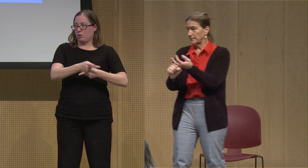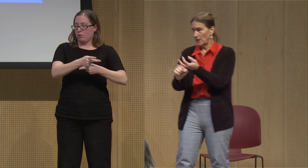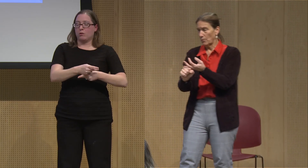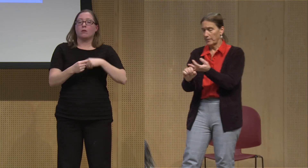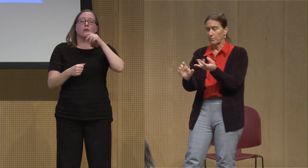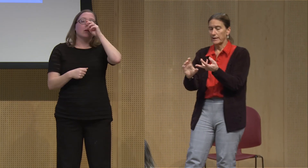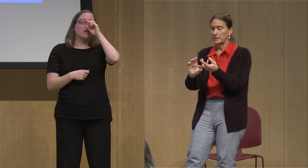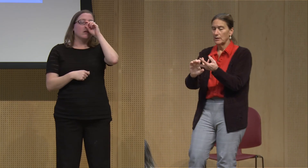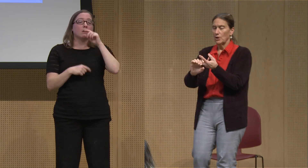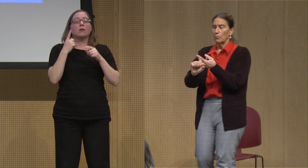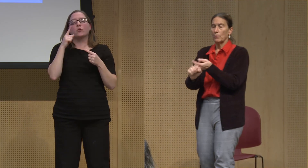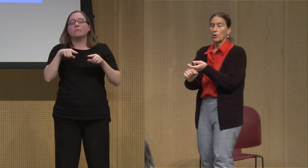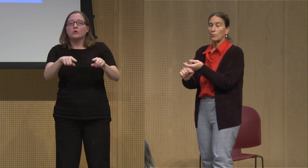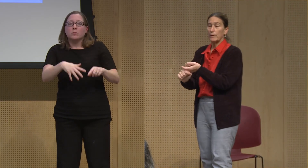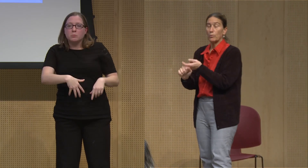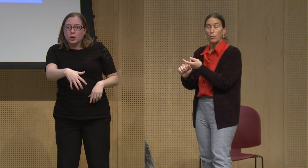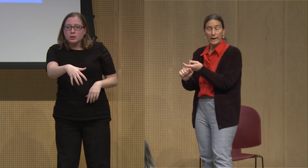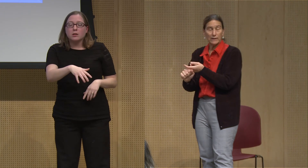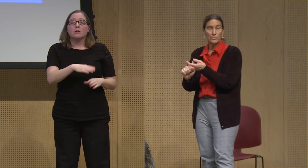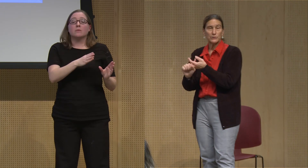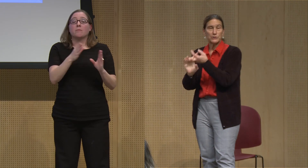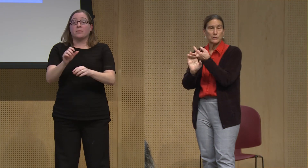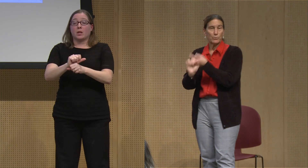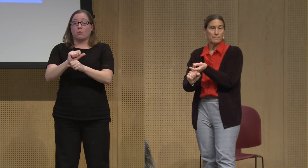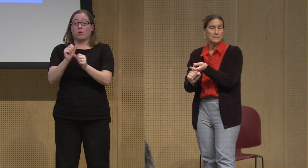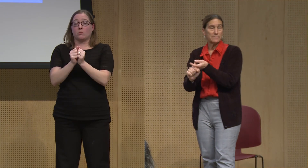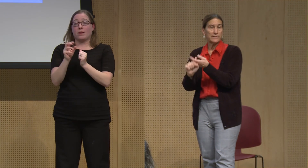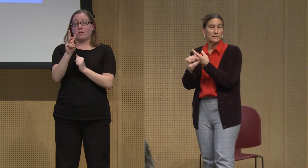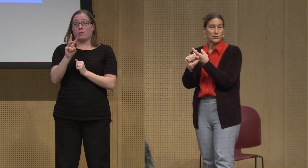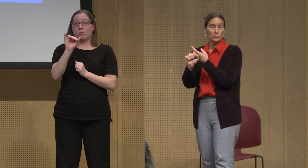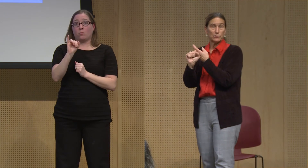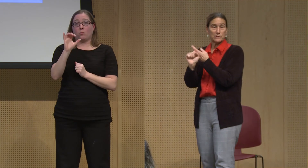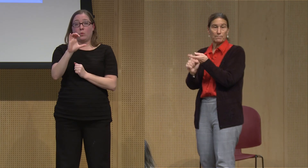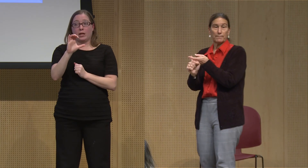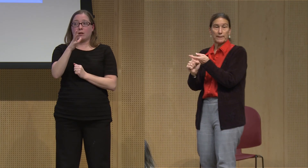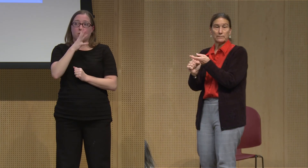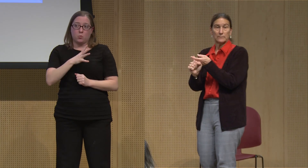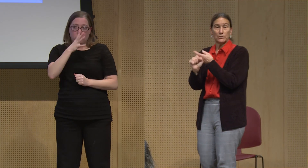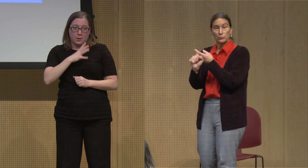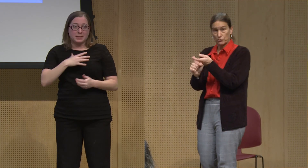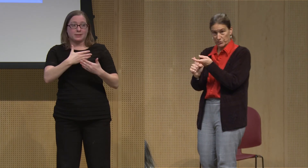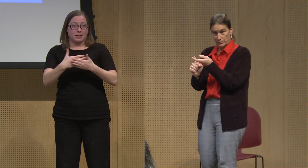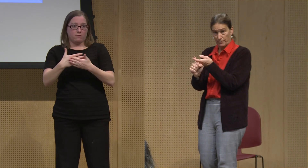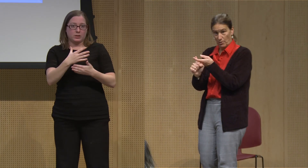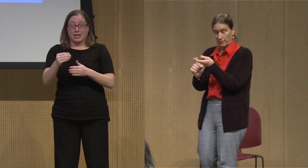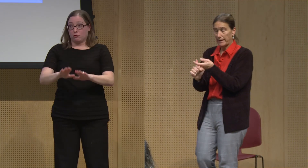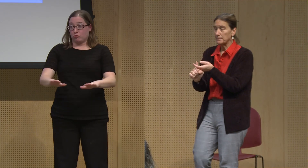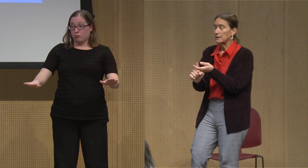WHILE THEY'RE PREGNANT. WE WORK WITH WIC, WHICH IS THE WOMEN'S INFANT AND CHILDREN SUPPLEMENTAL NUTRITION PROGRAM,